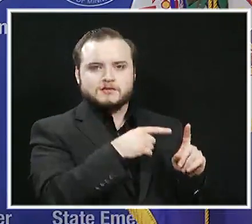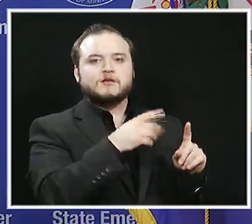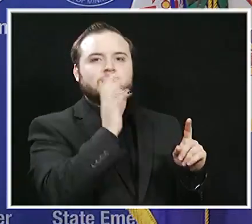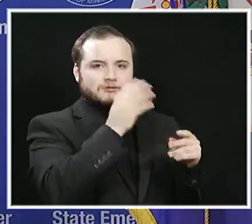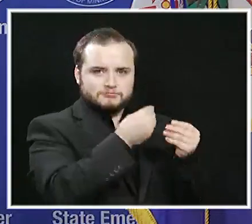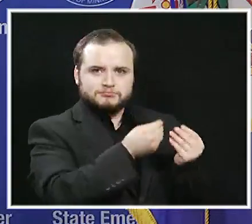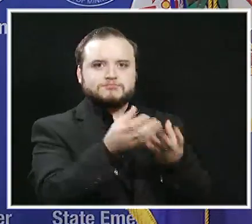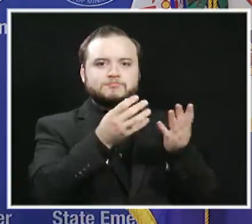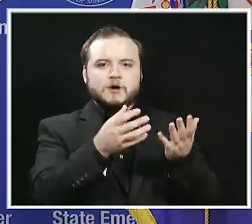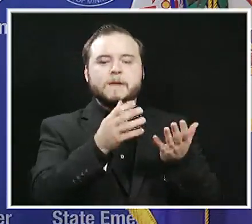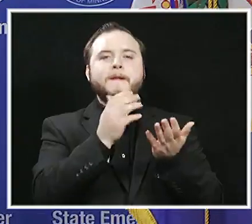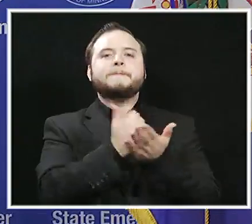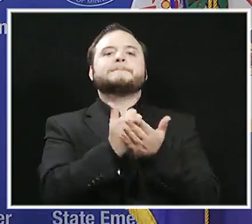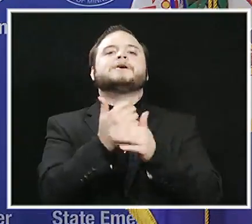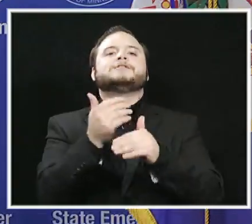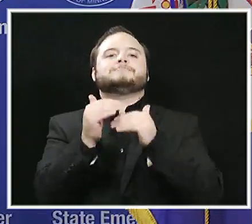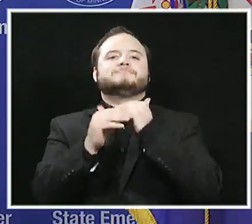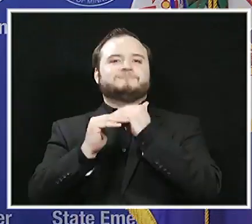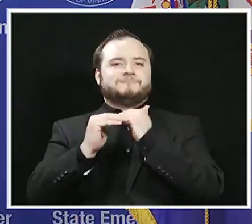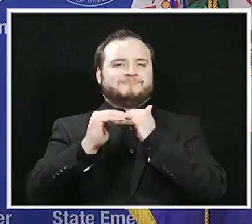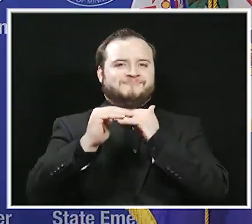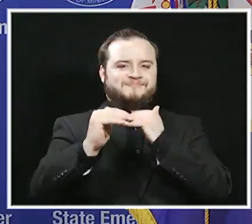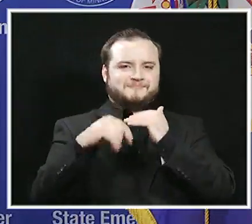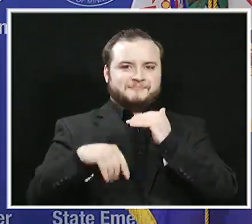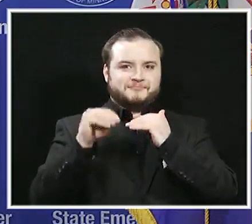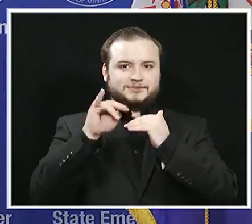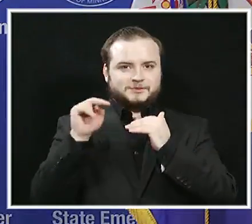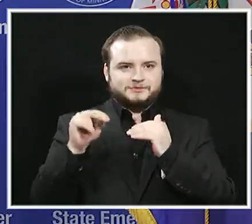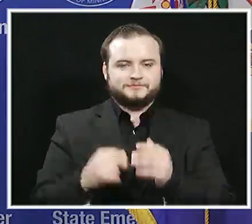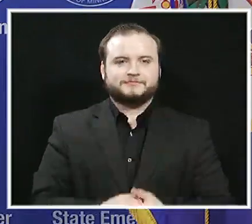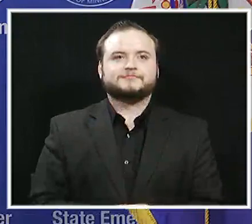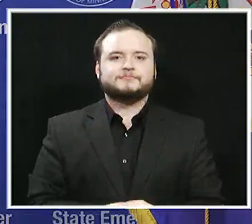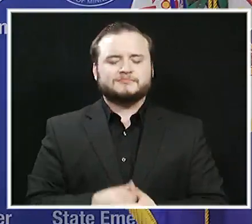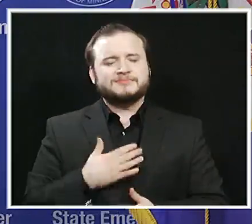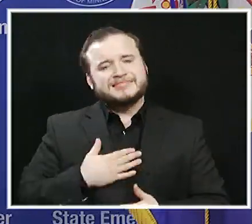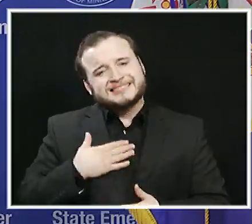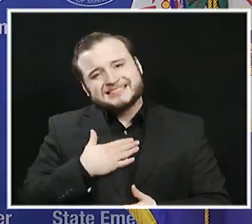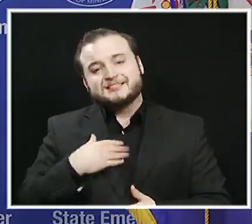There's every reason to believe that the research is working, and that we are finding a more stable way.